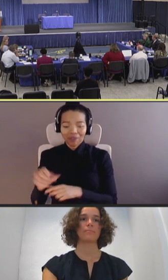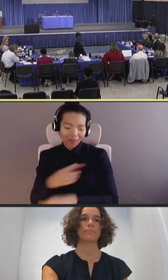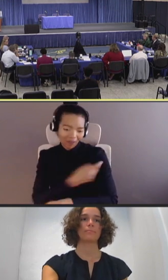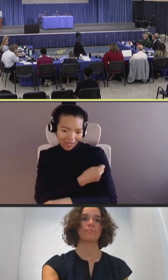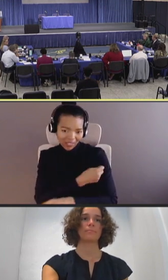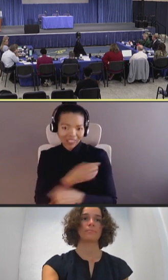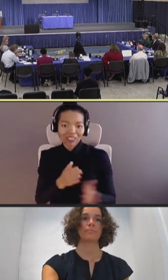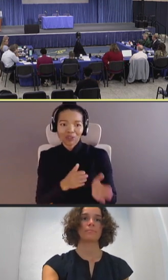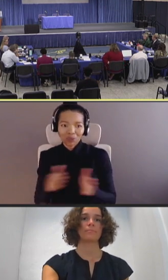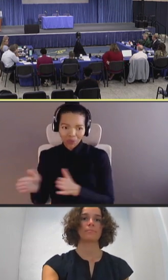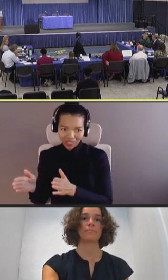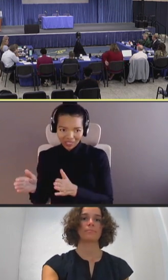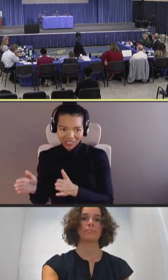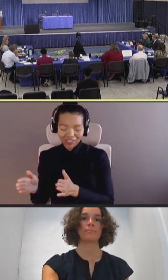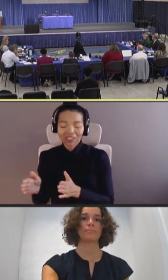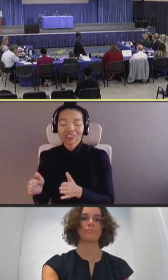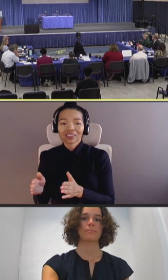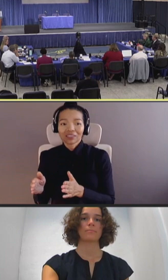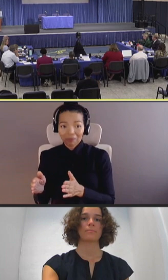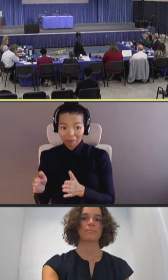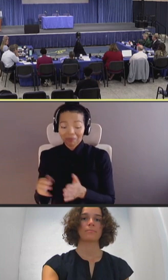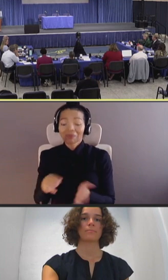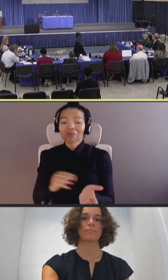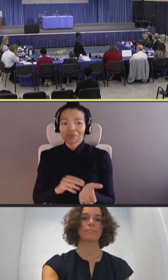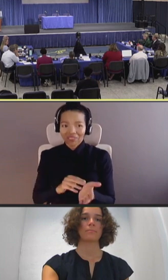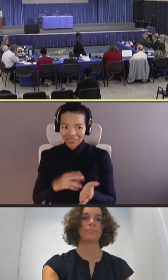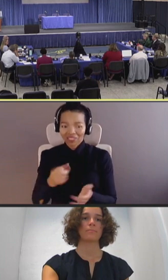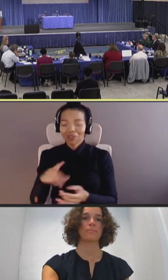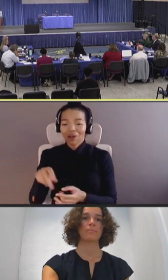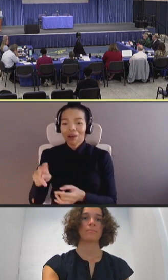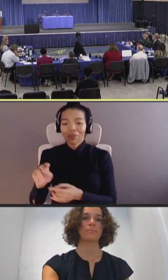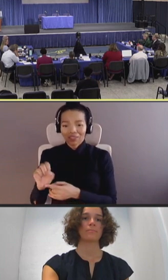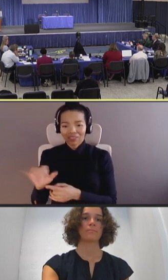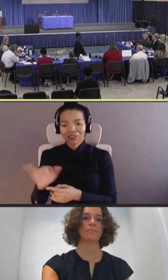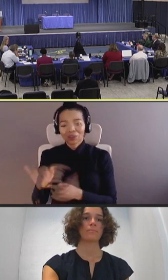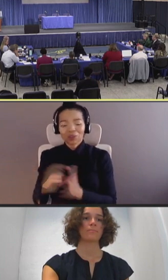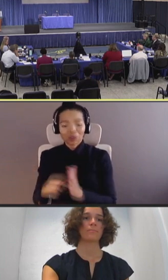Dr. Hopkins has also ensured the timely inclusion of important topics during these